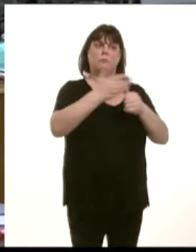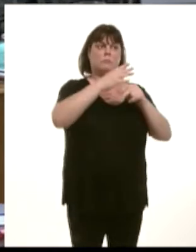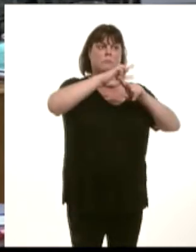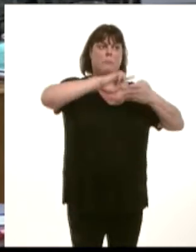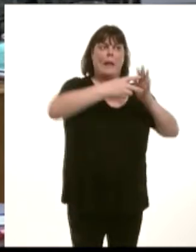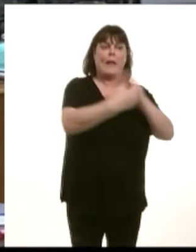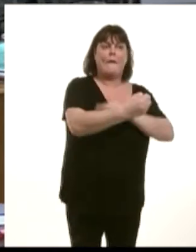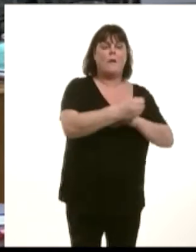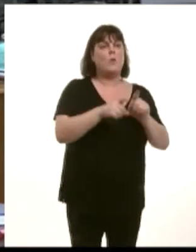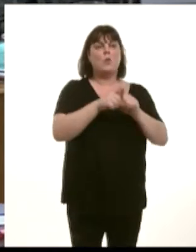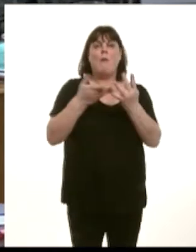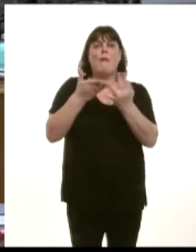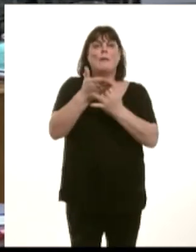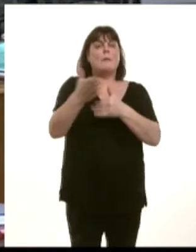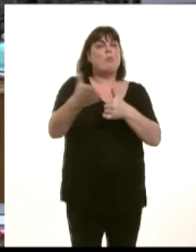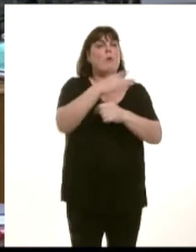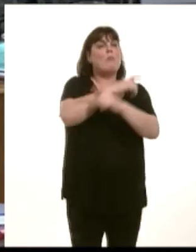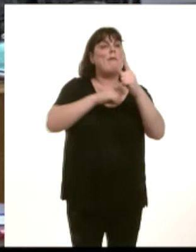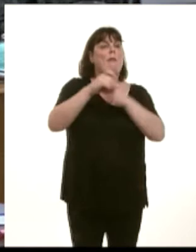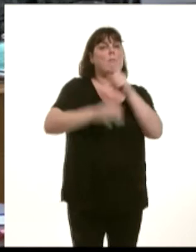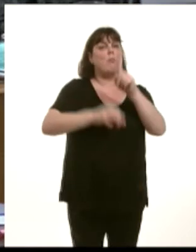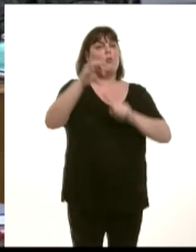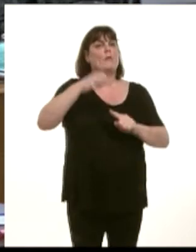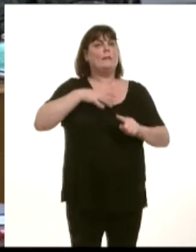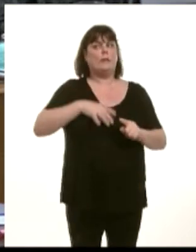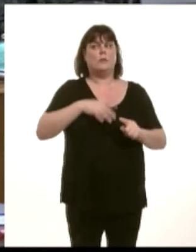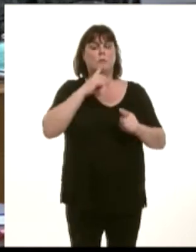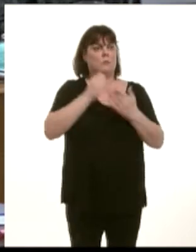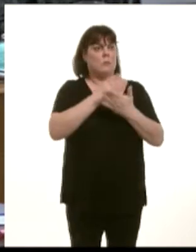of access to primary care services across Wales, making sure that there isn’t a wide